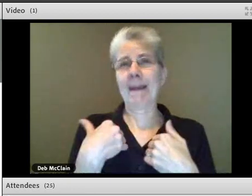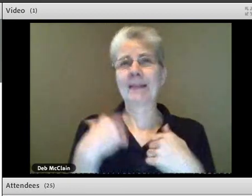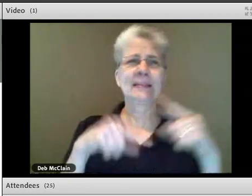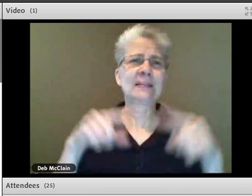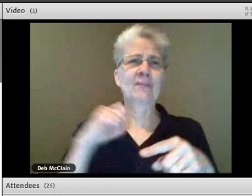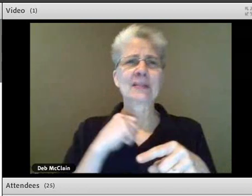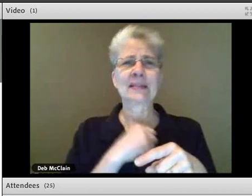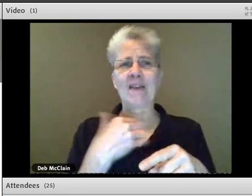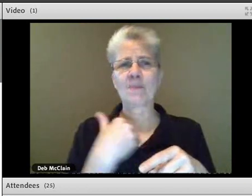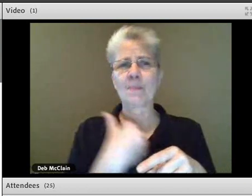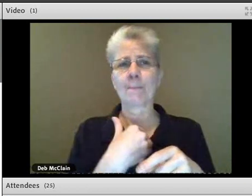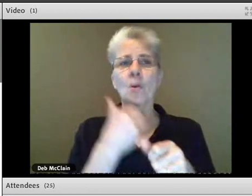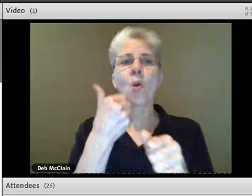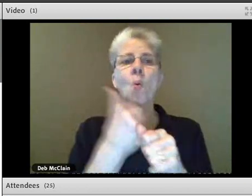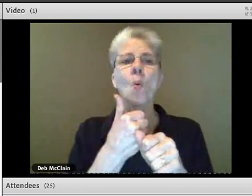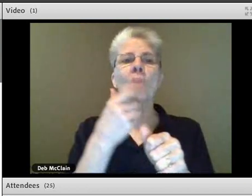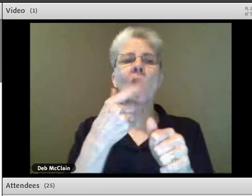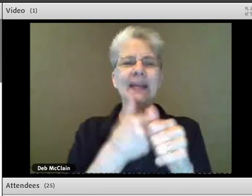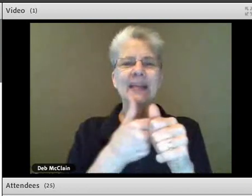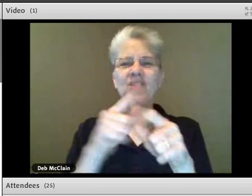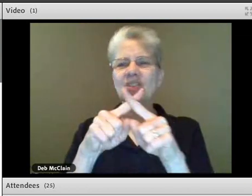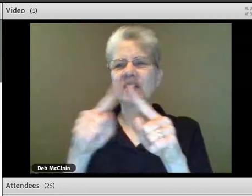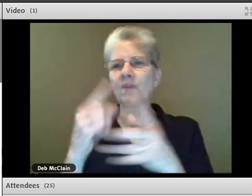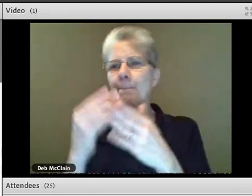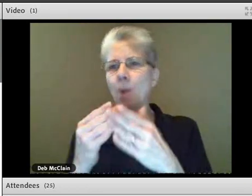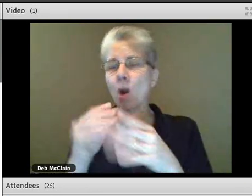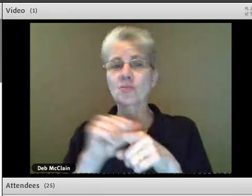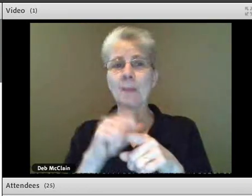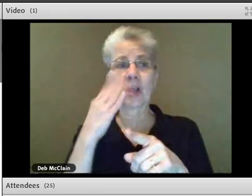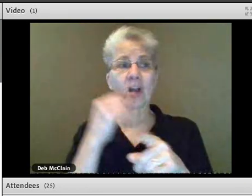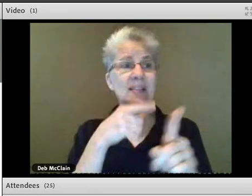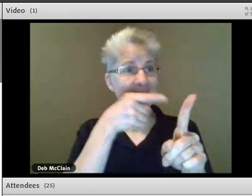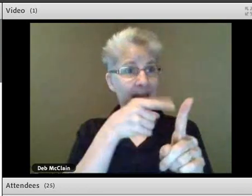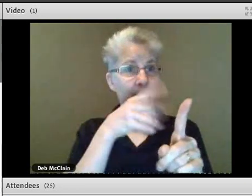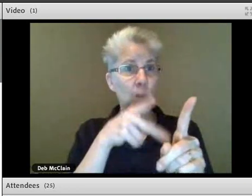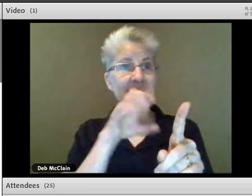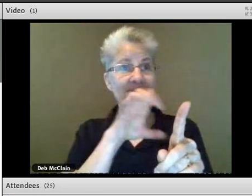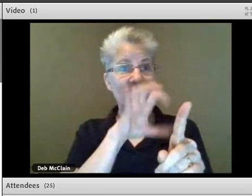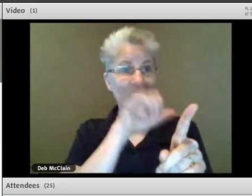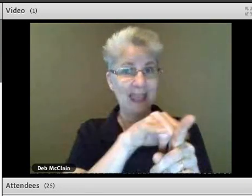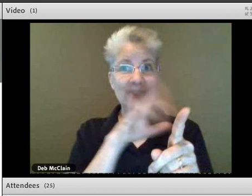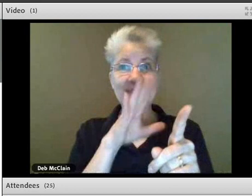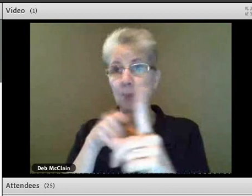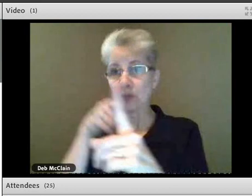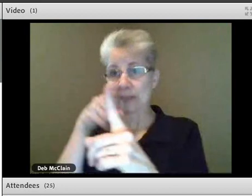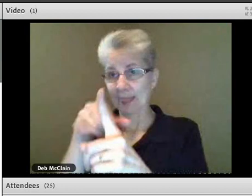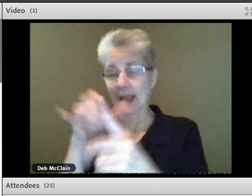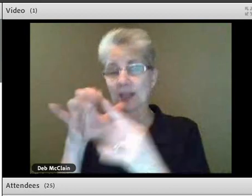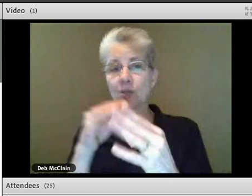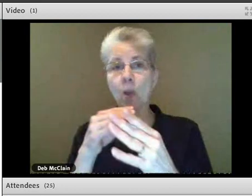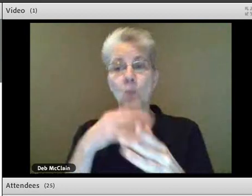working on different portions of training just because they did it. There was no organization behind it, so whenever we onboarded someone,